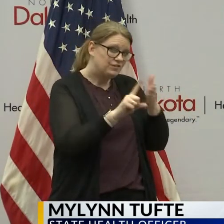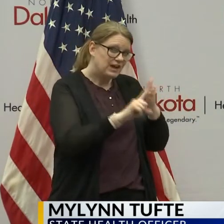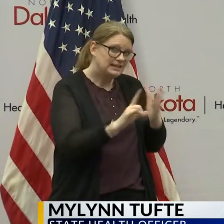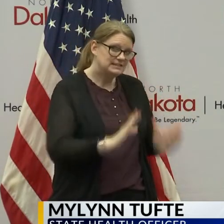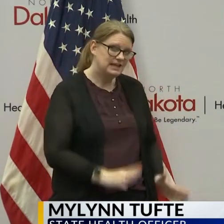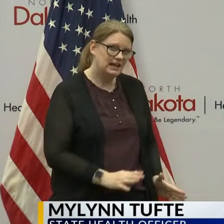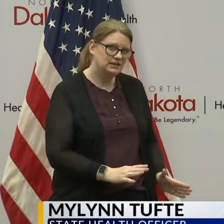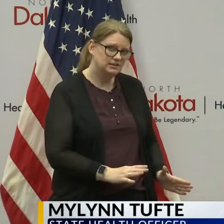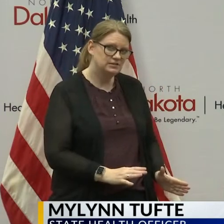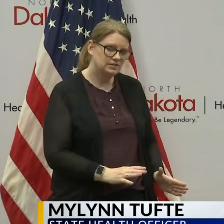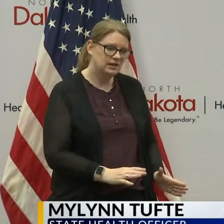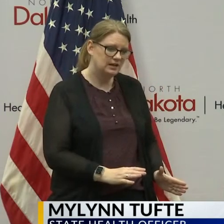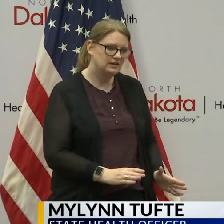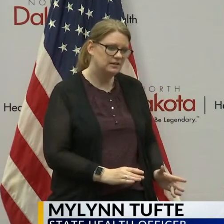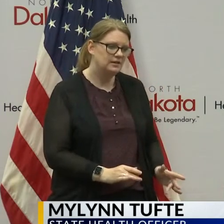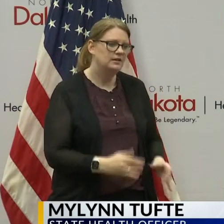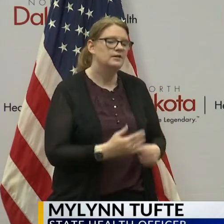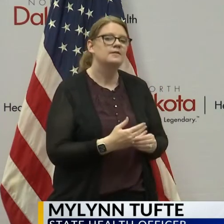TO GET THE CONTACT RACING